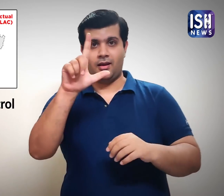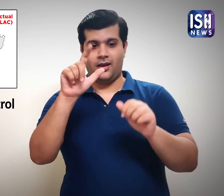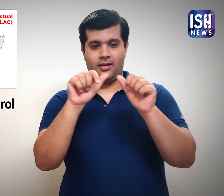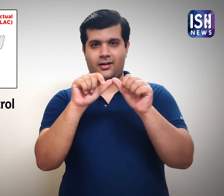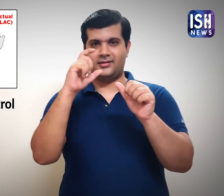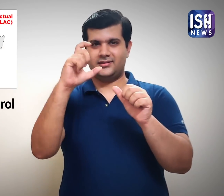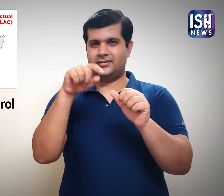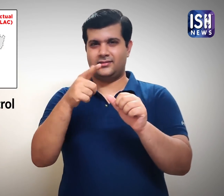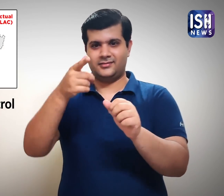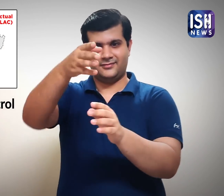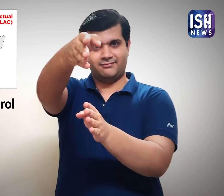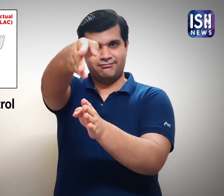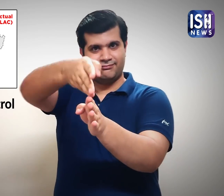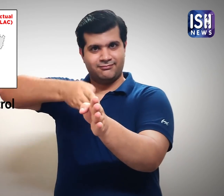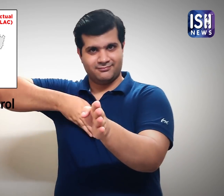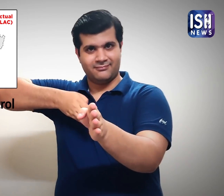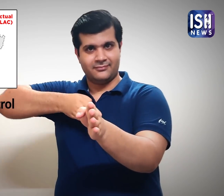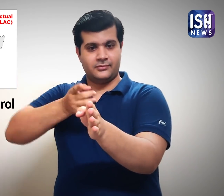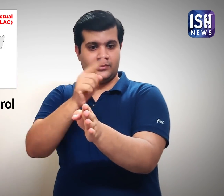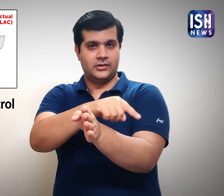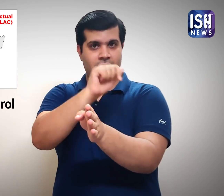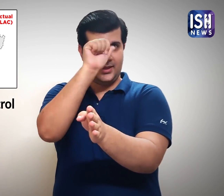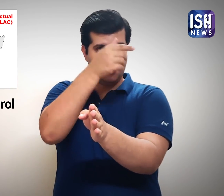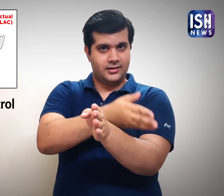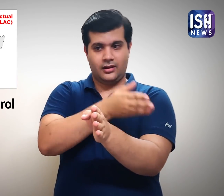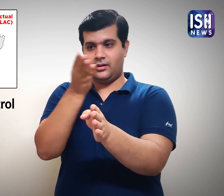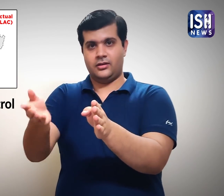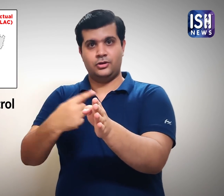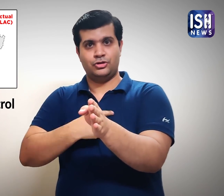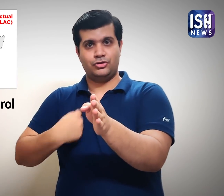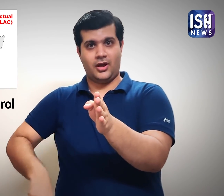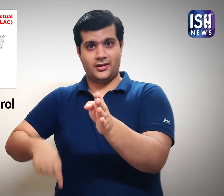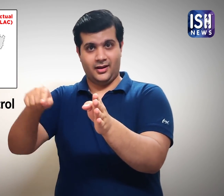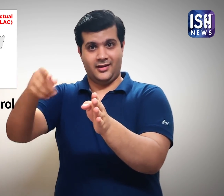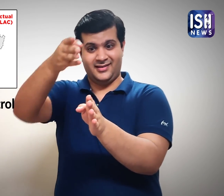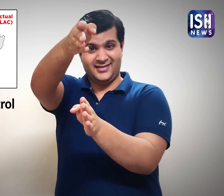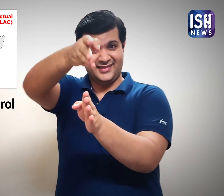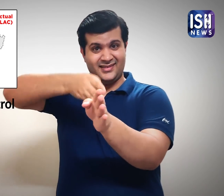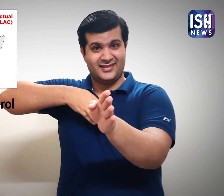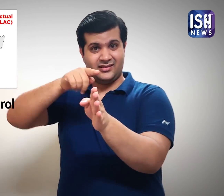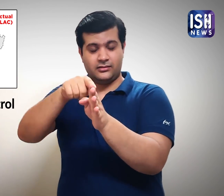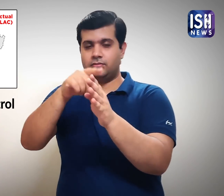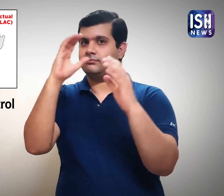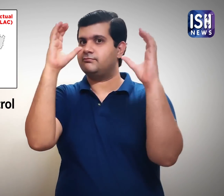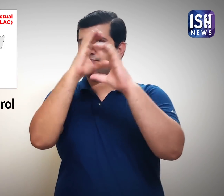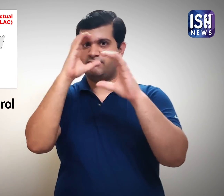A poorly demarcated Line of Actual Control (LAC) separates the two countries.